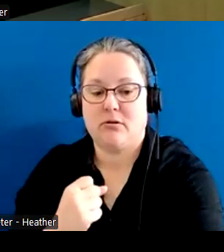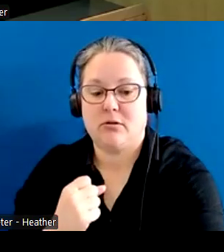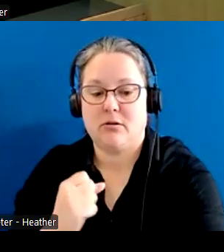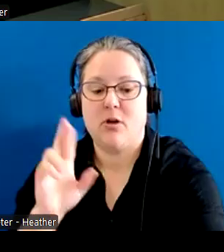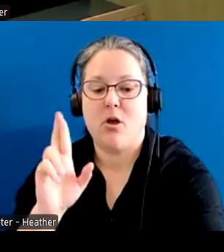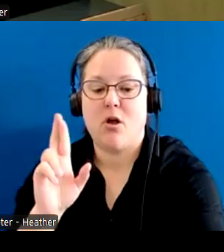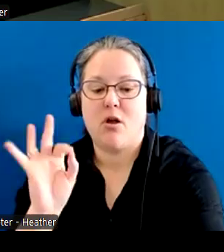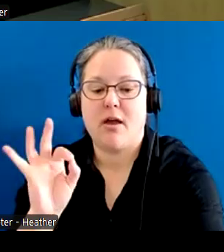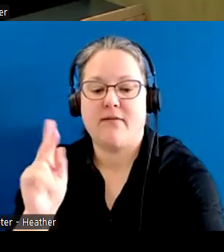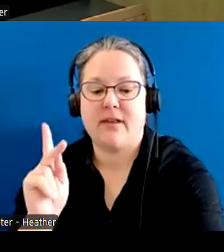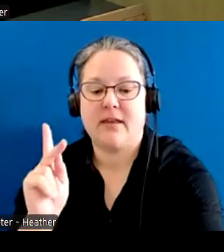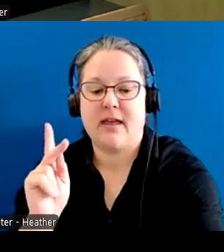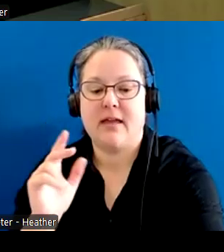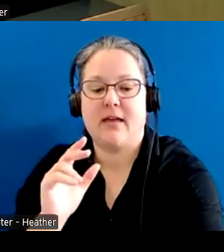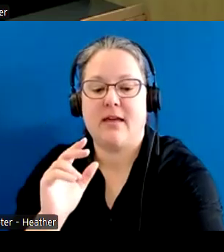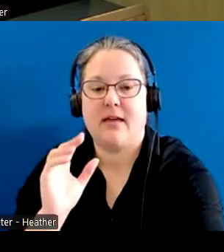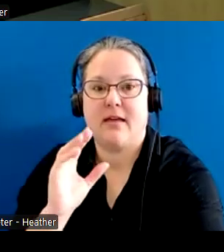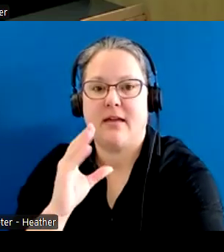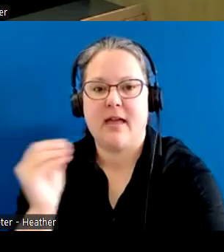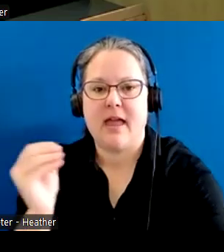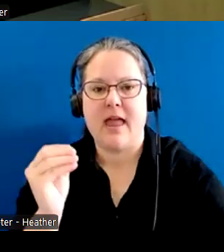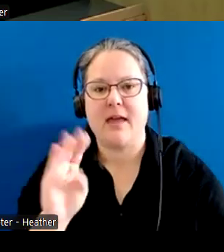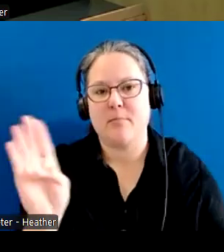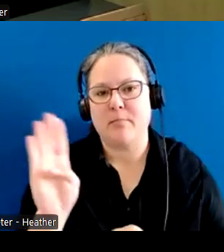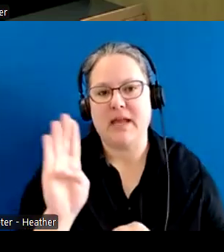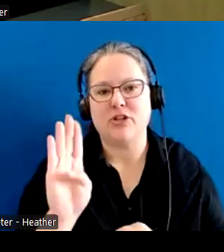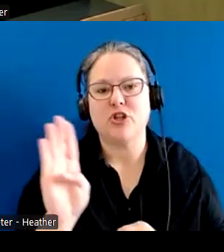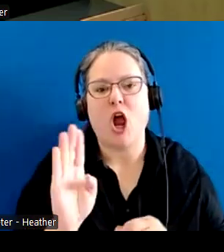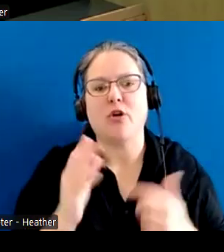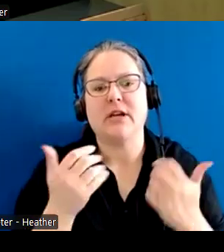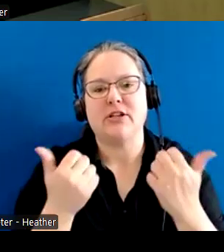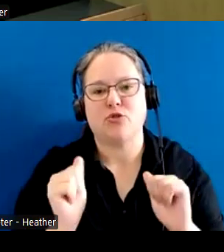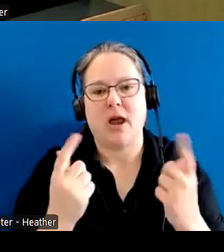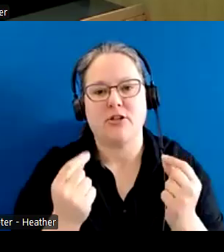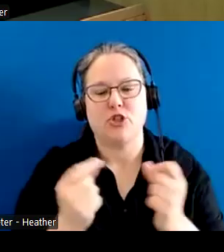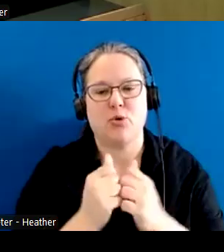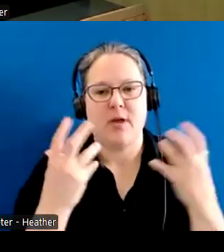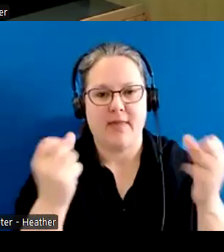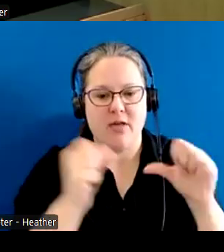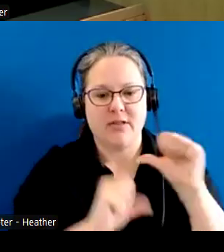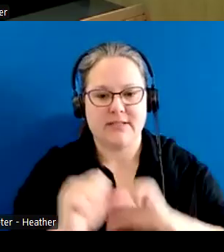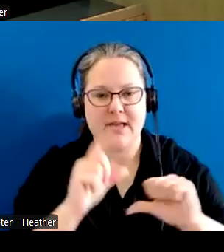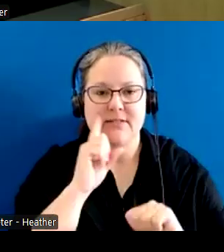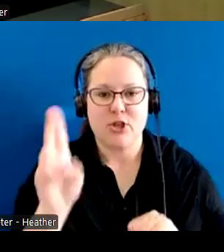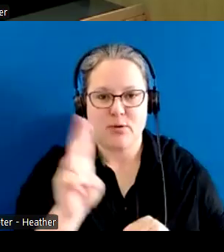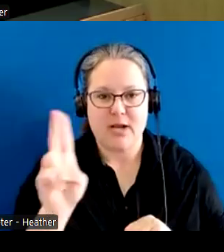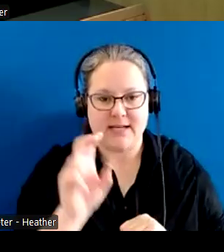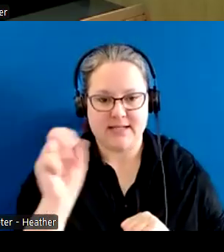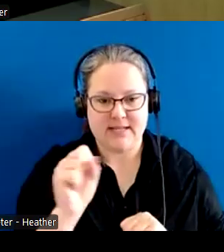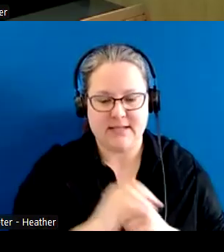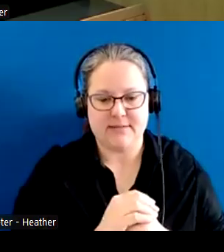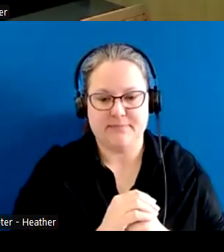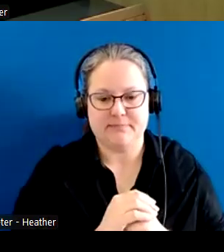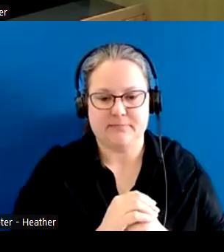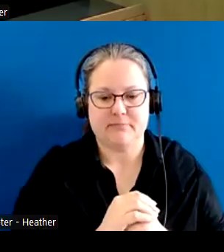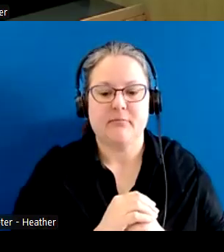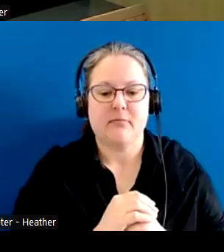Bachari are trying to do to um health sciences in um the United States. Um now even though uh